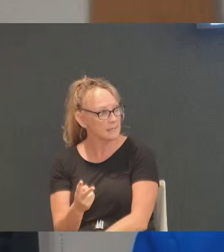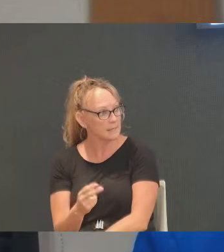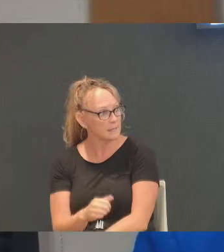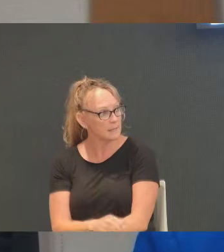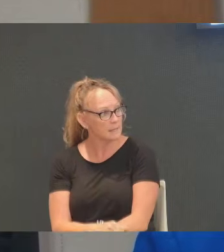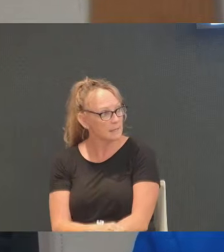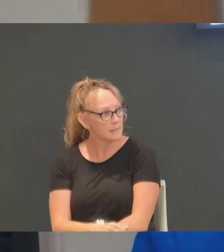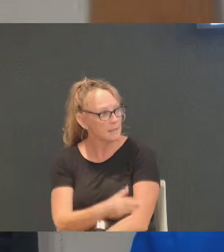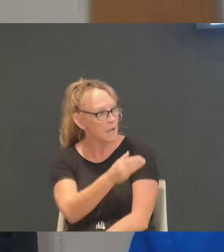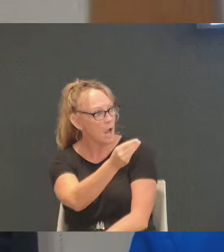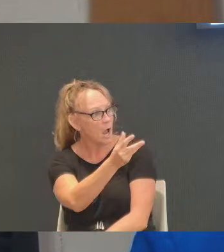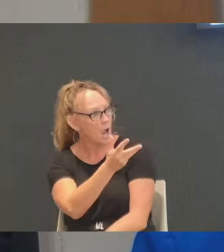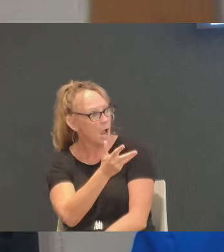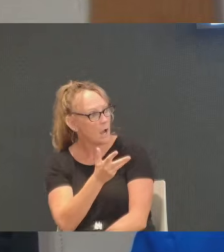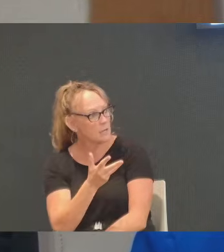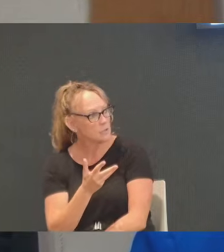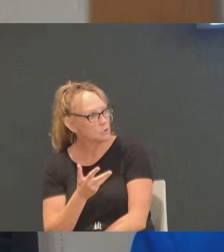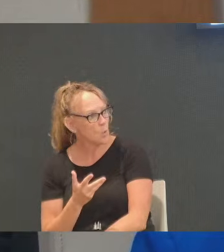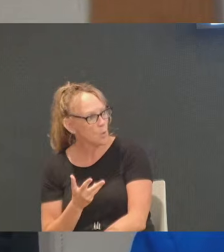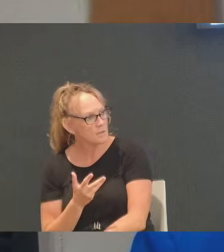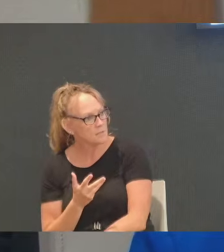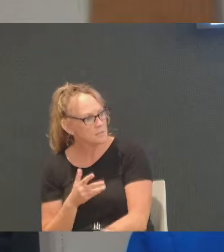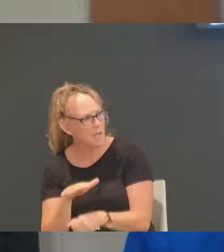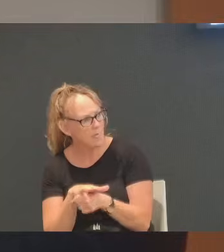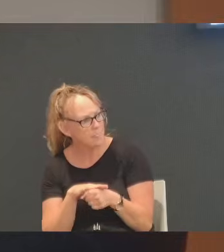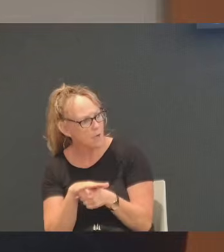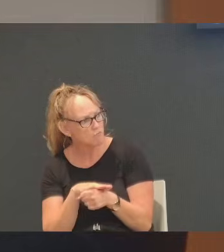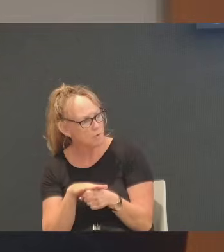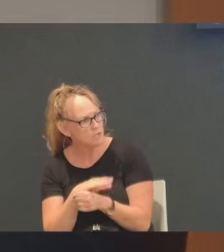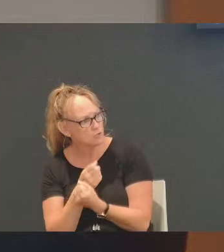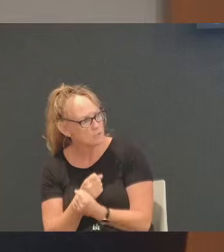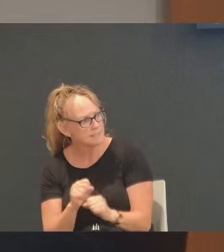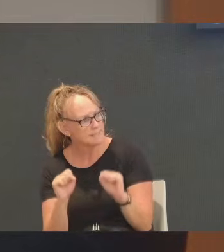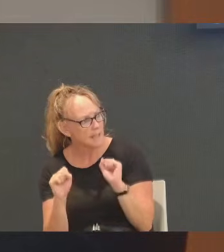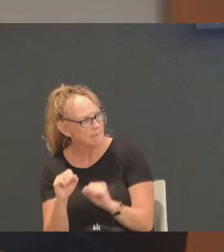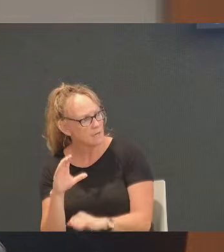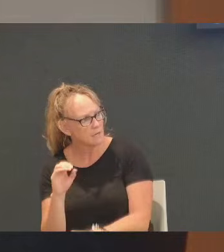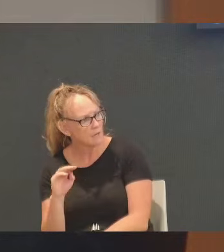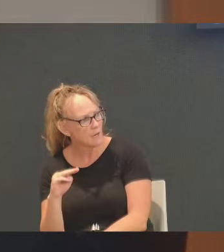can you tell us where we are on that Regional Safety Complex? I know folks in Lincoln Heights